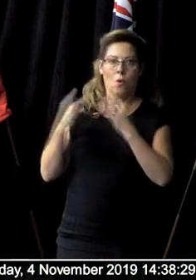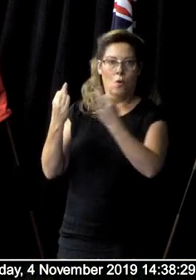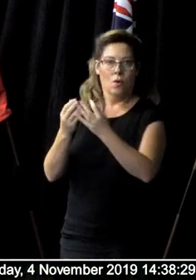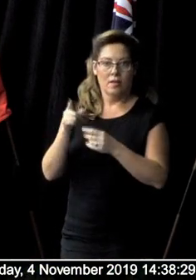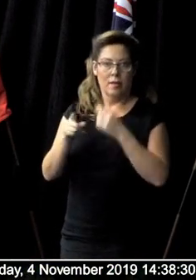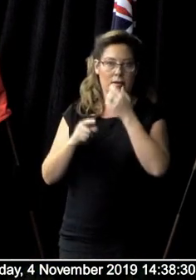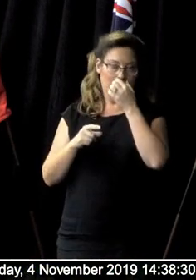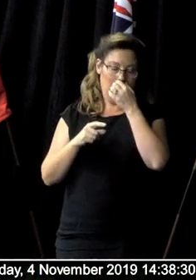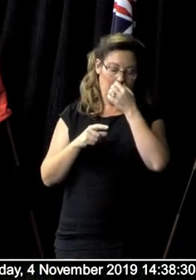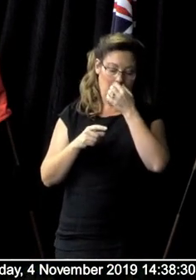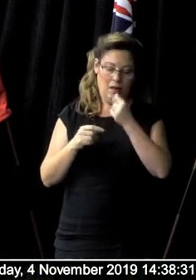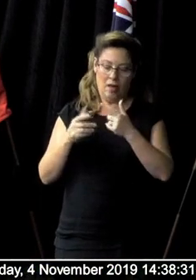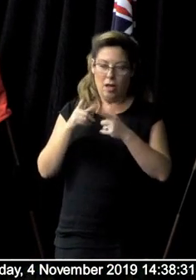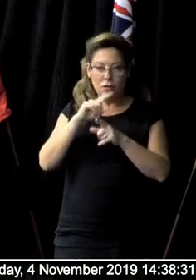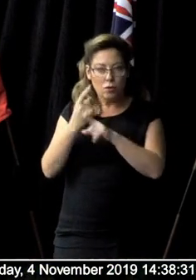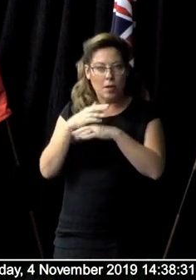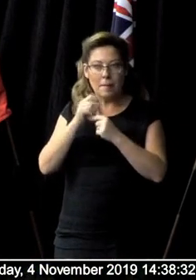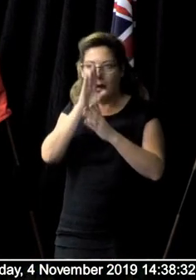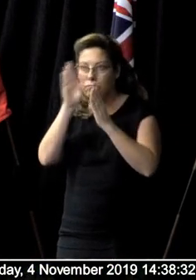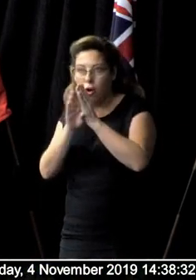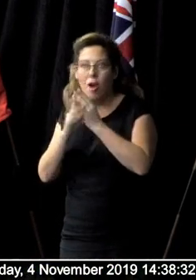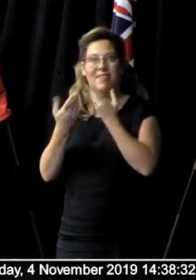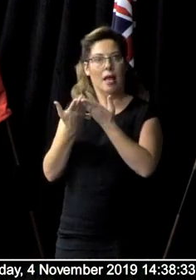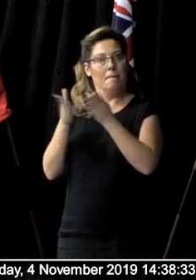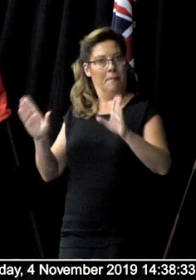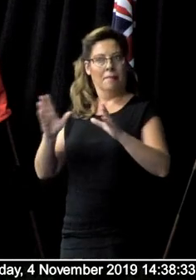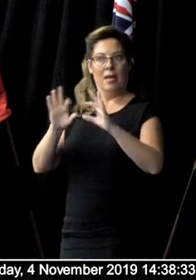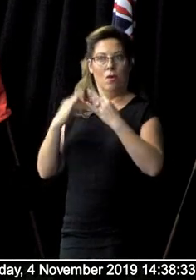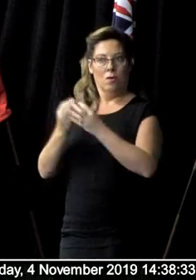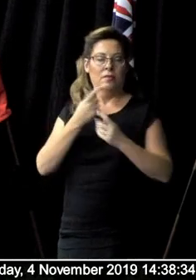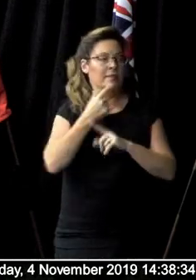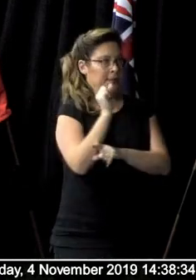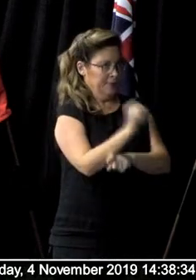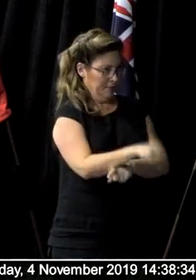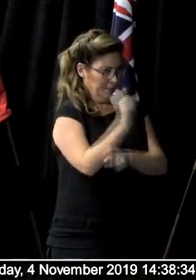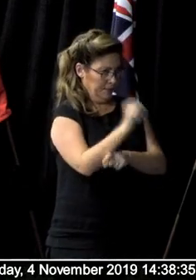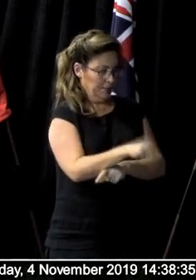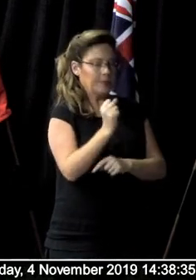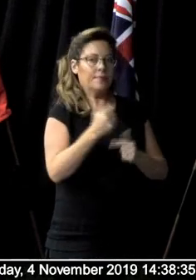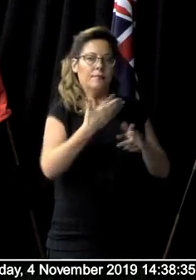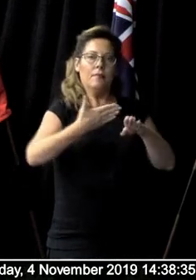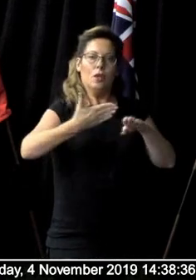and public sector? That’s right. So our – the work since June has been funded by the State